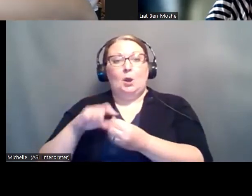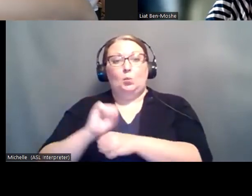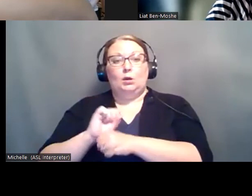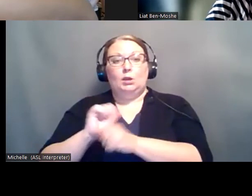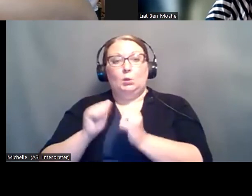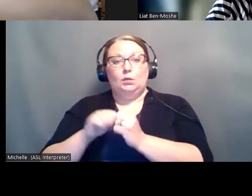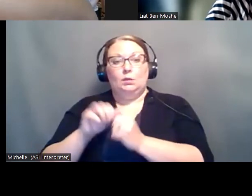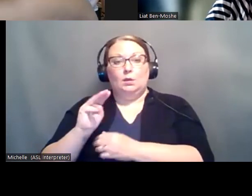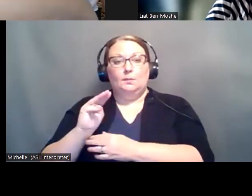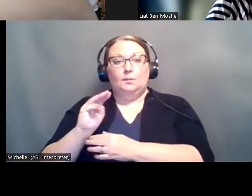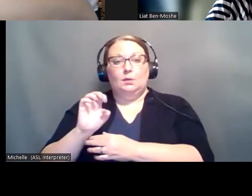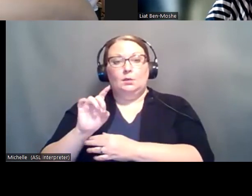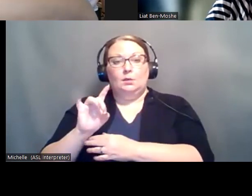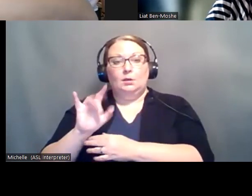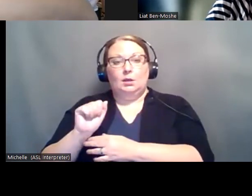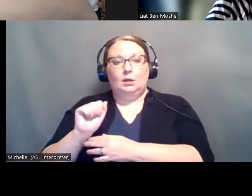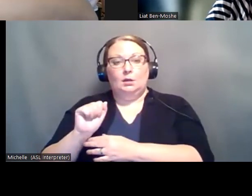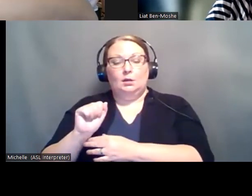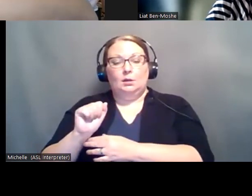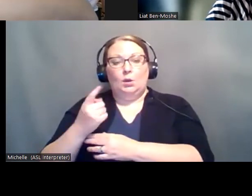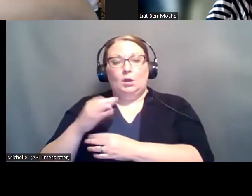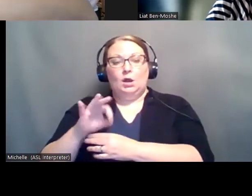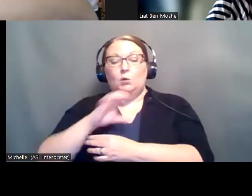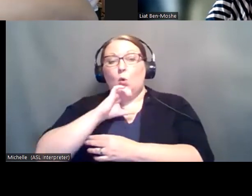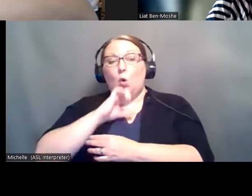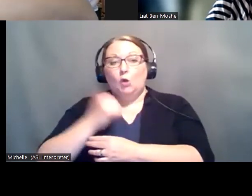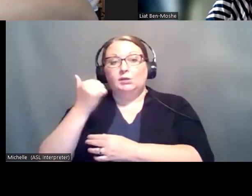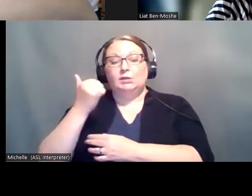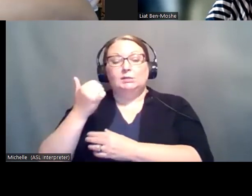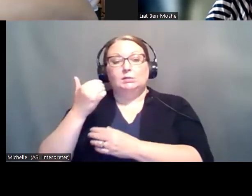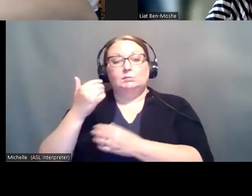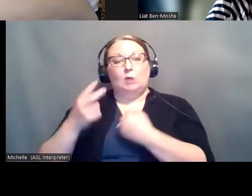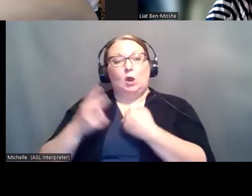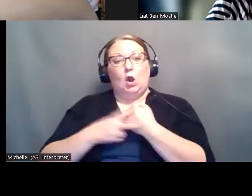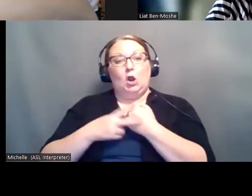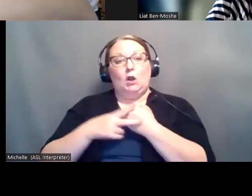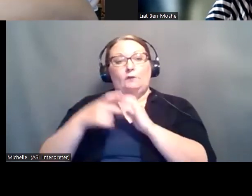And one of the oldest archival articles is actually Aysha